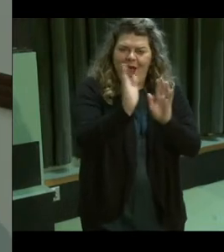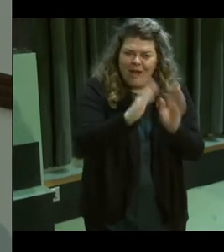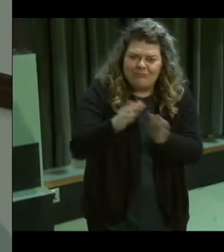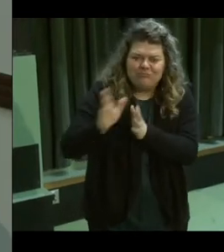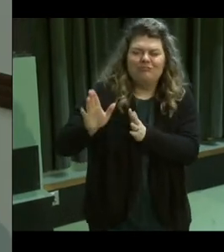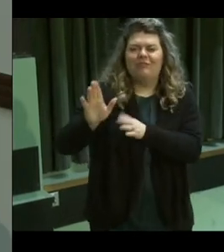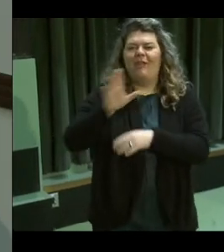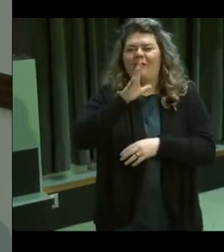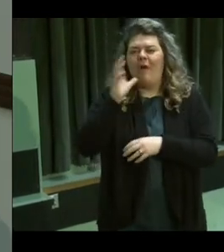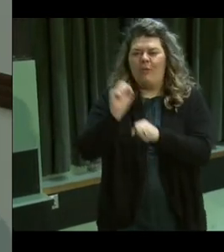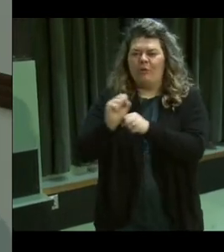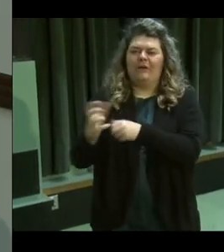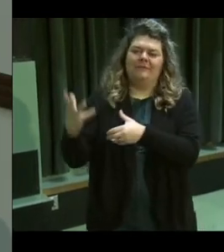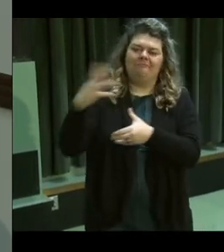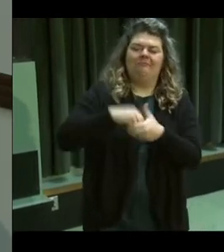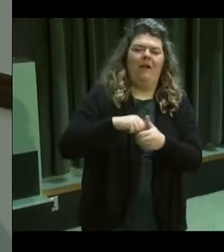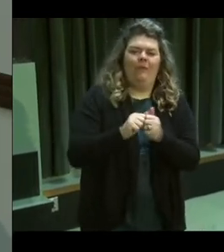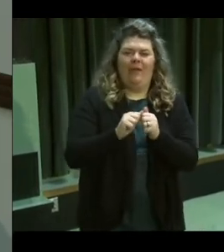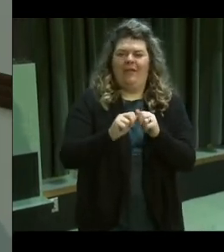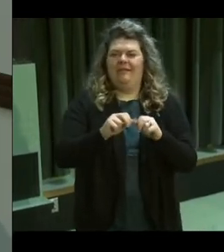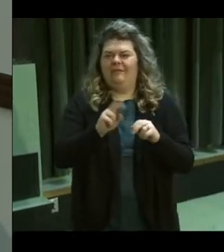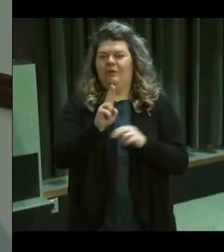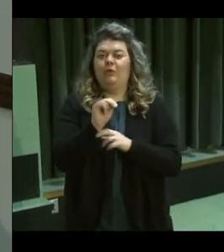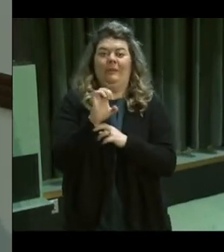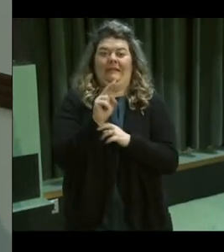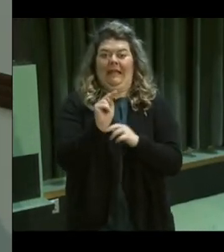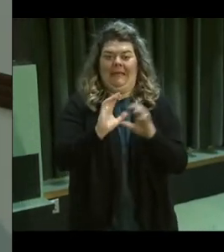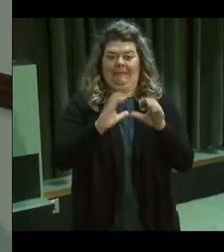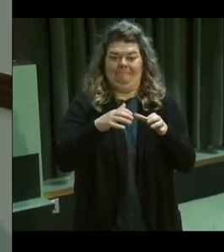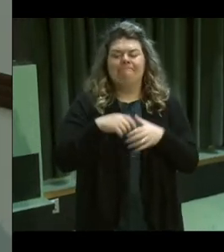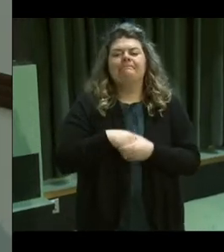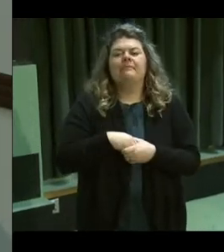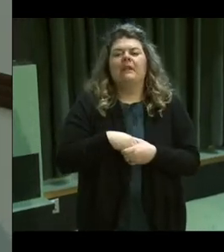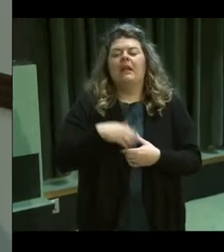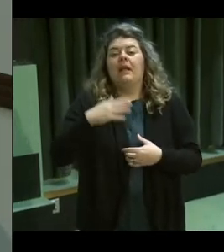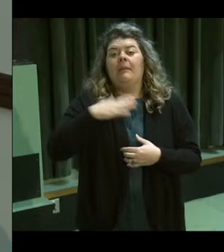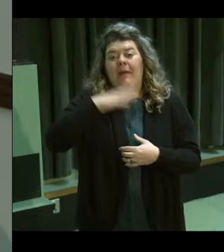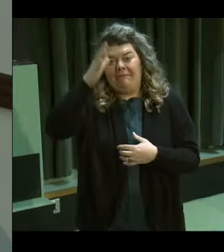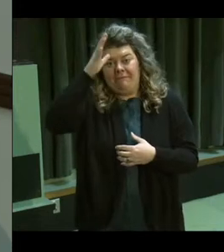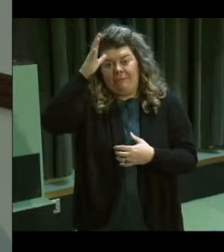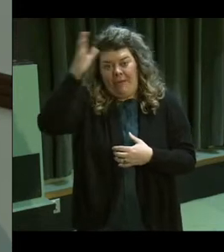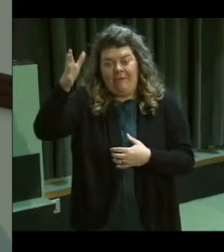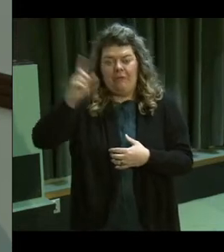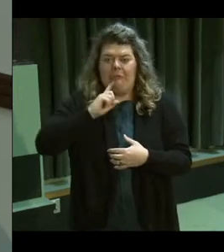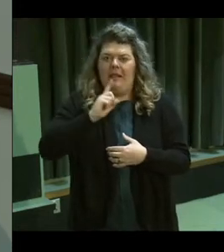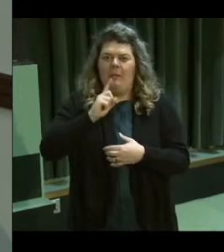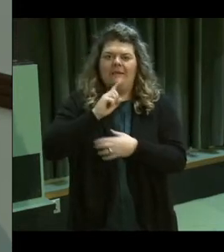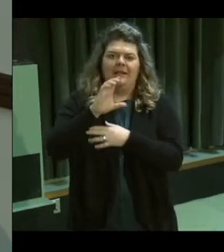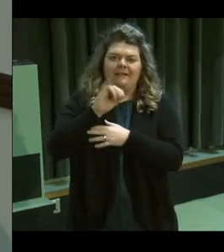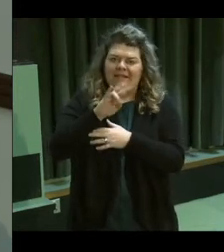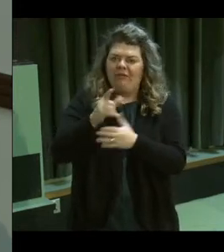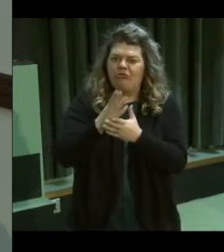their union, my grandfather was